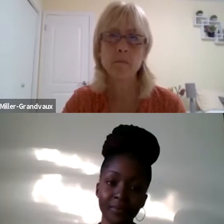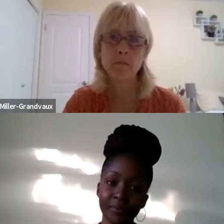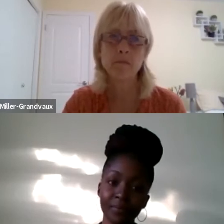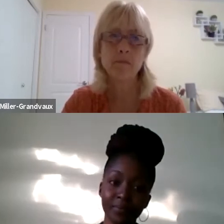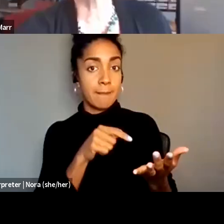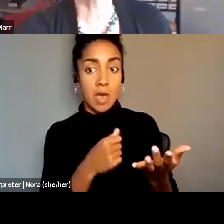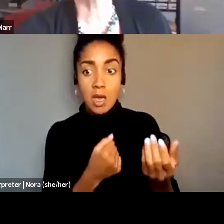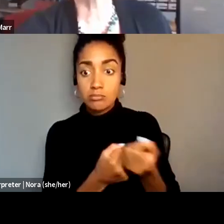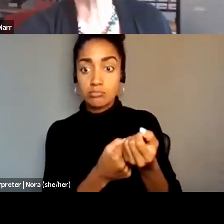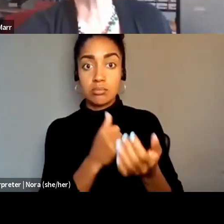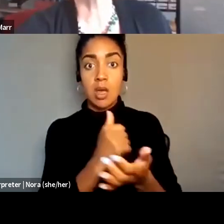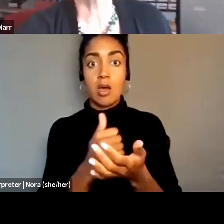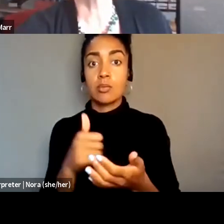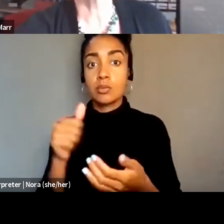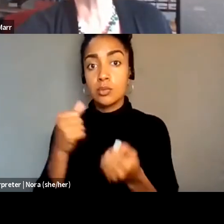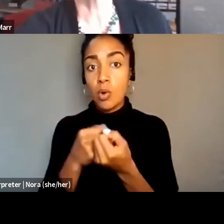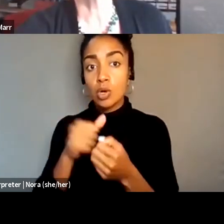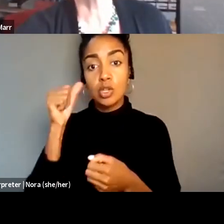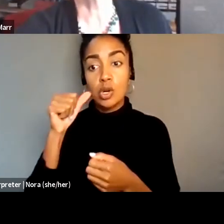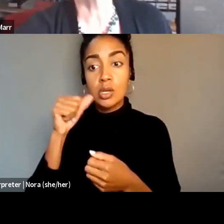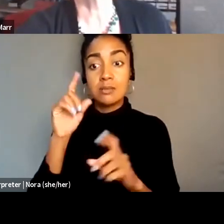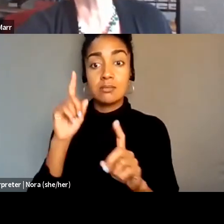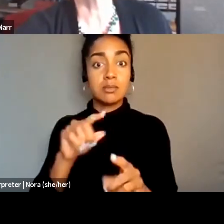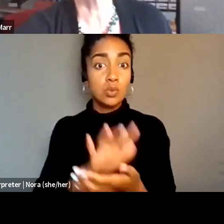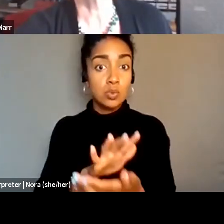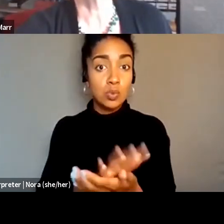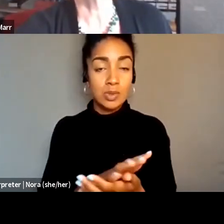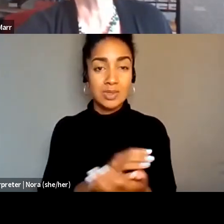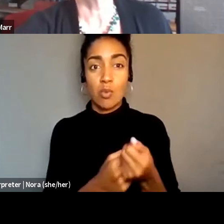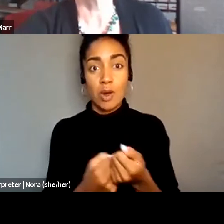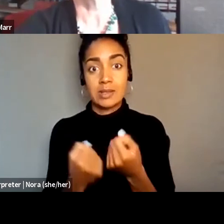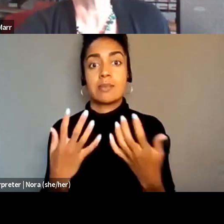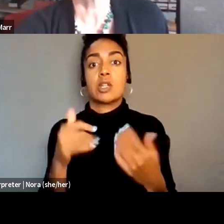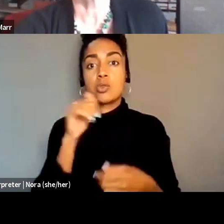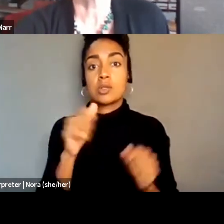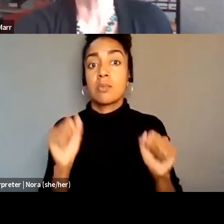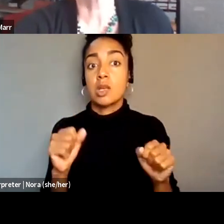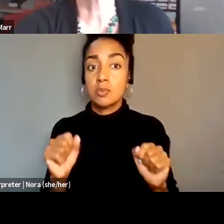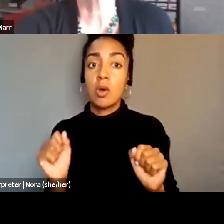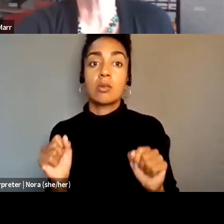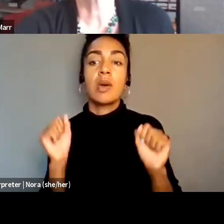possible are able to access education. Thank you.